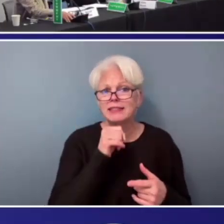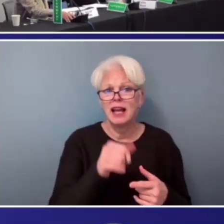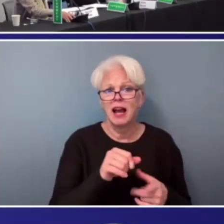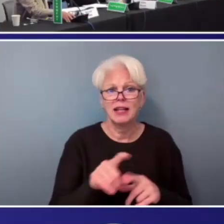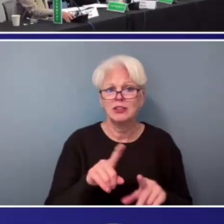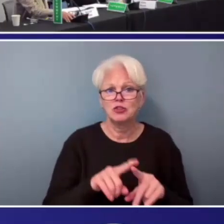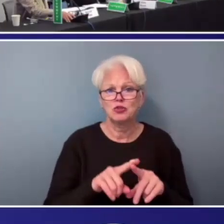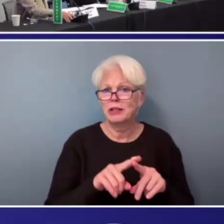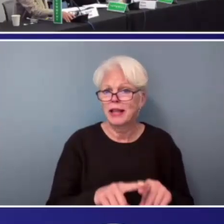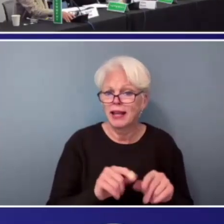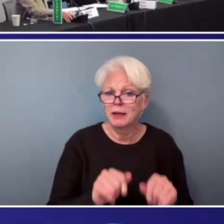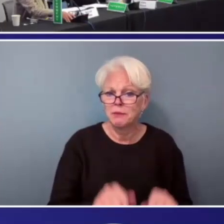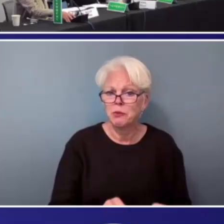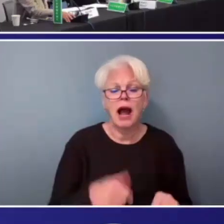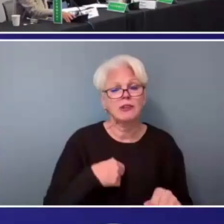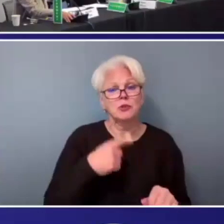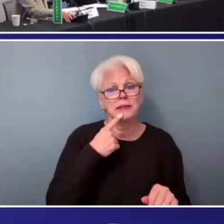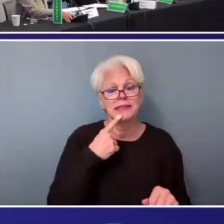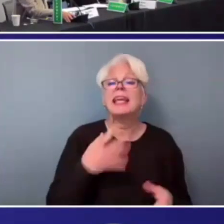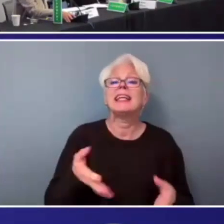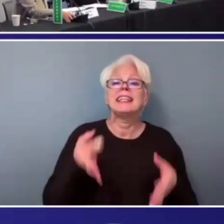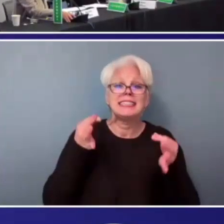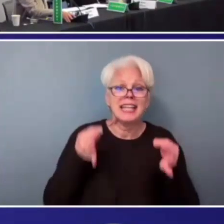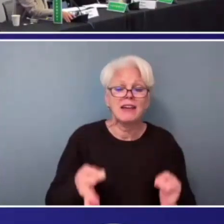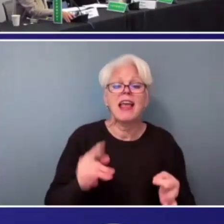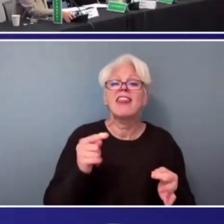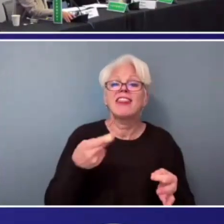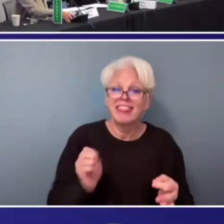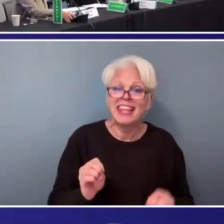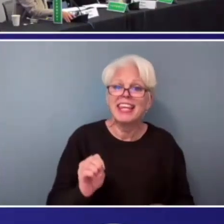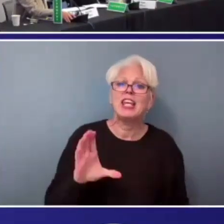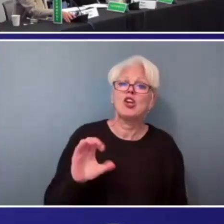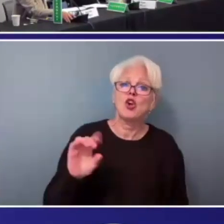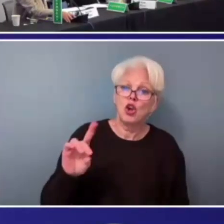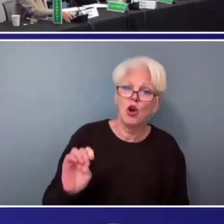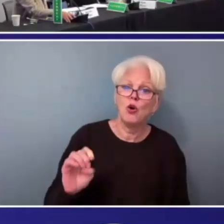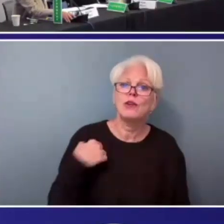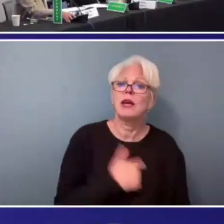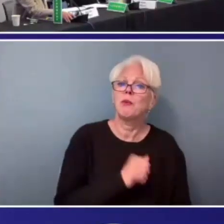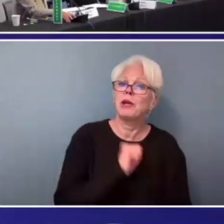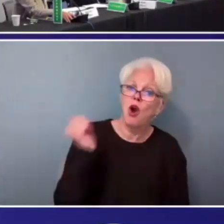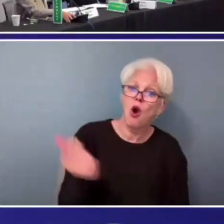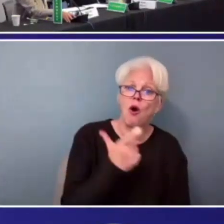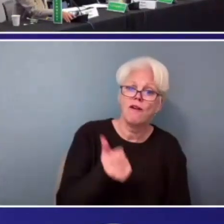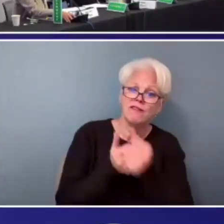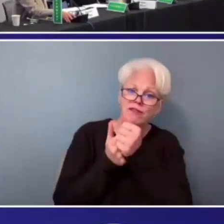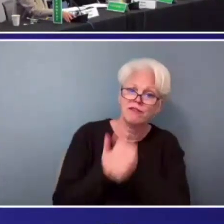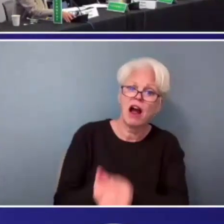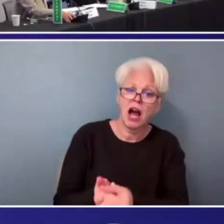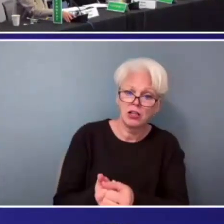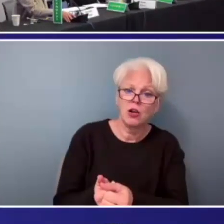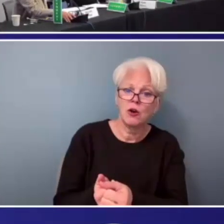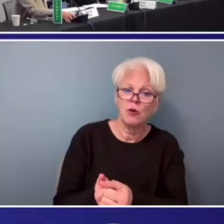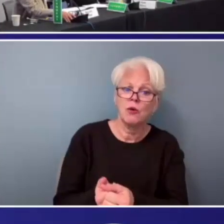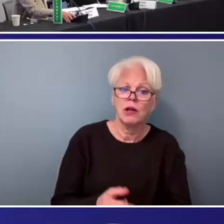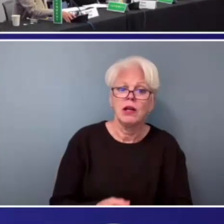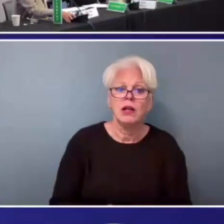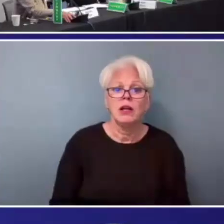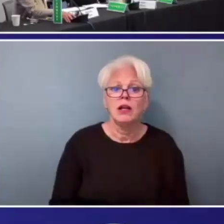against that and say it is absolutely the code that we all follow. I invite the institutions and the independents to back up on this.